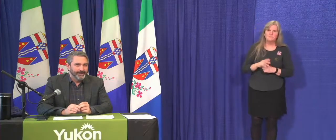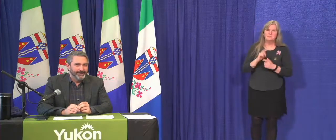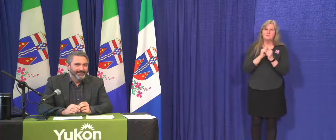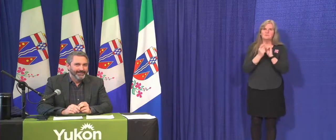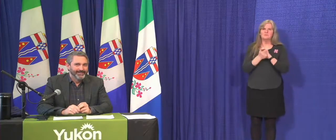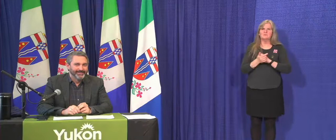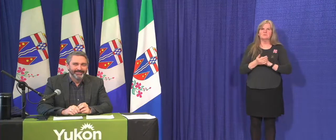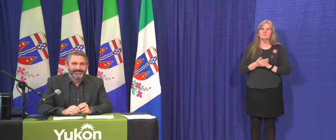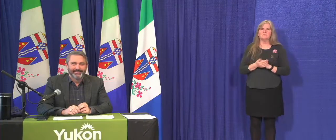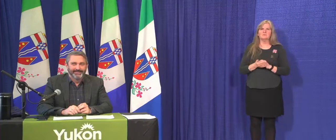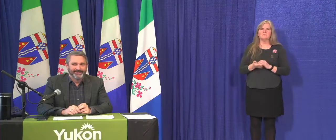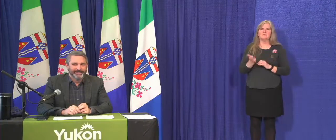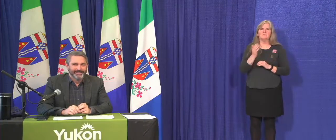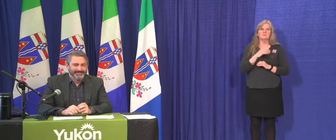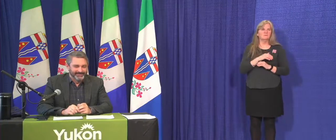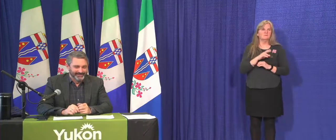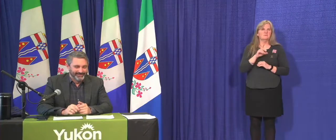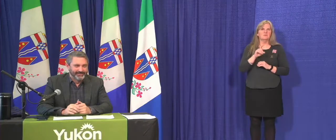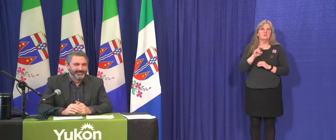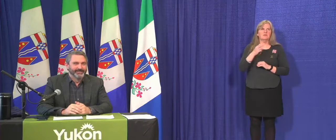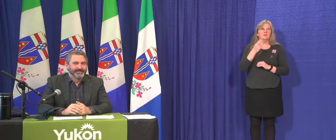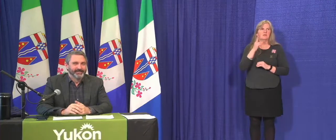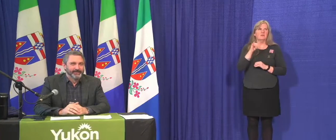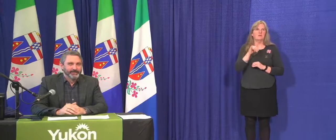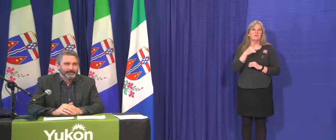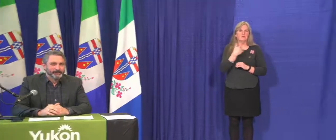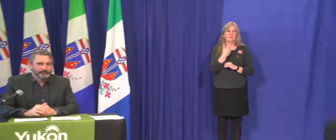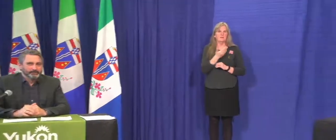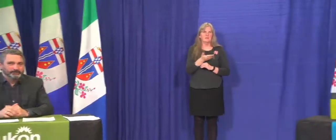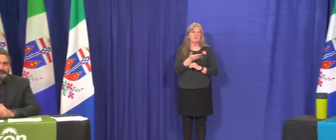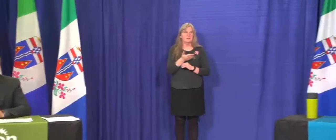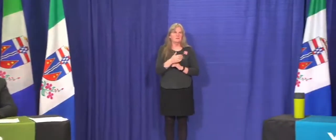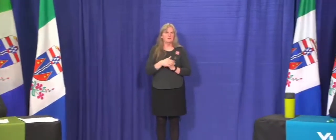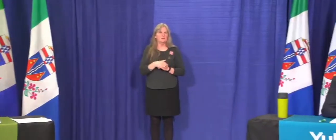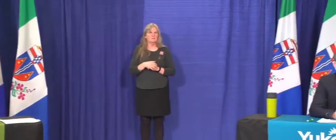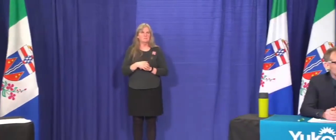And the election was a little bit over two weeks ago and will